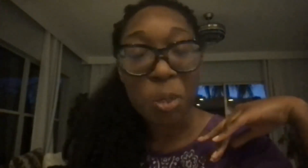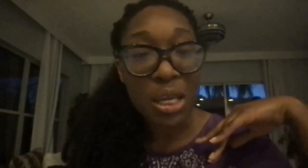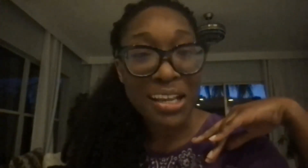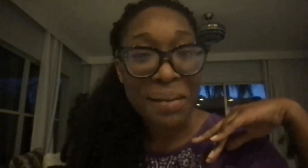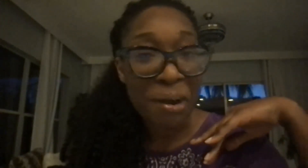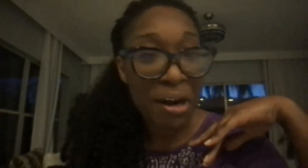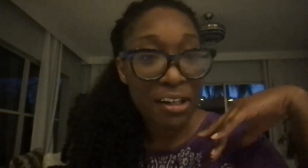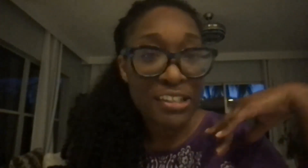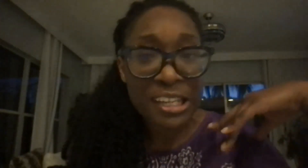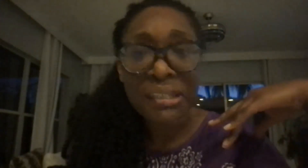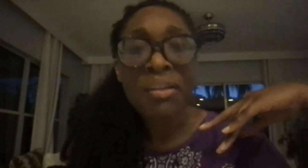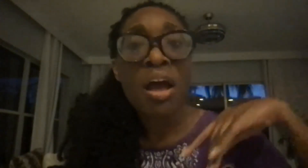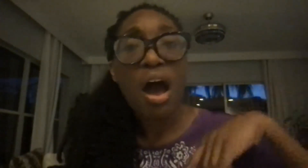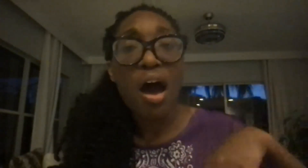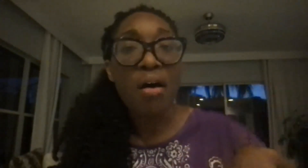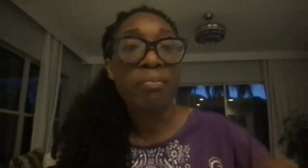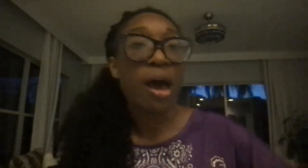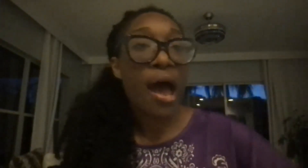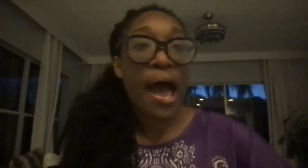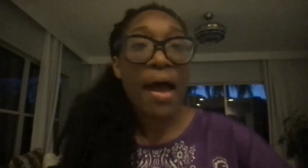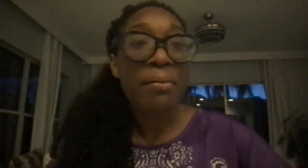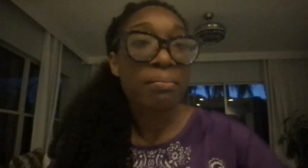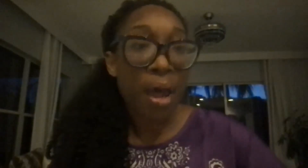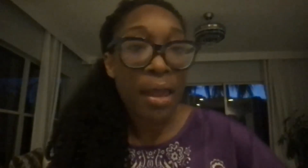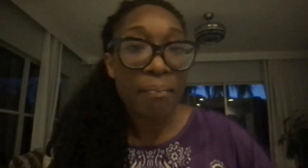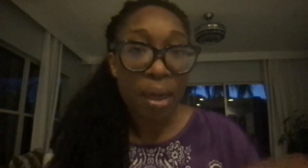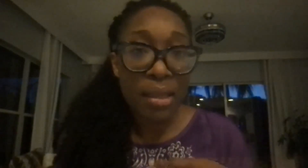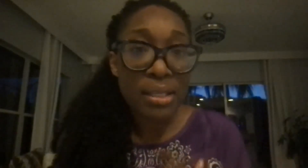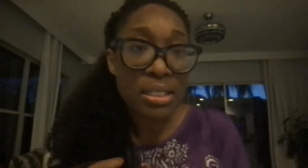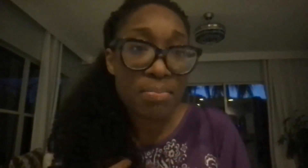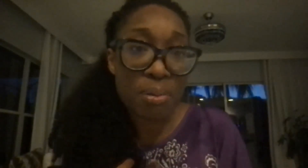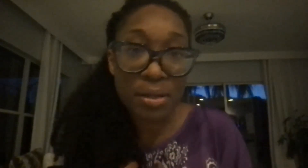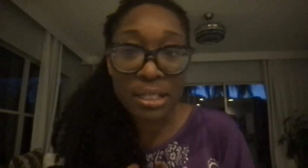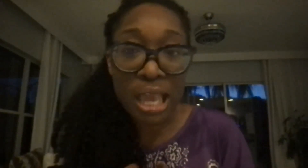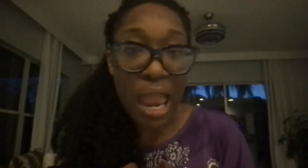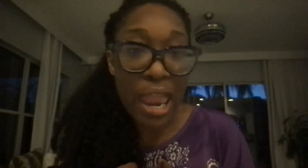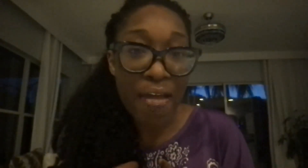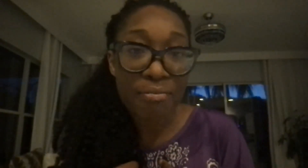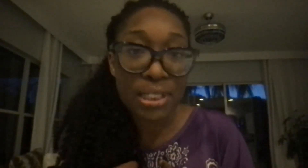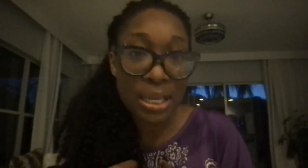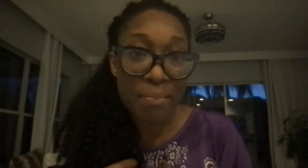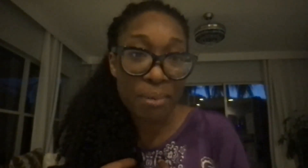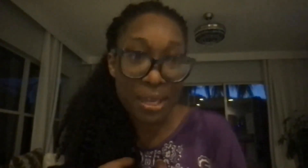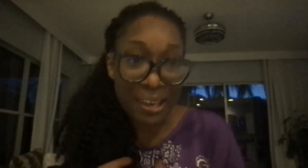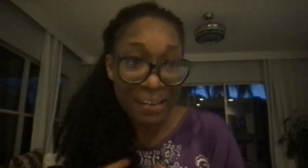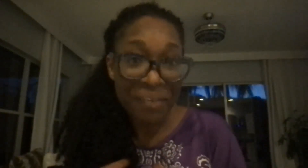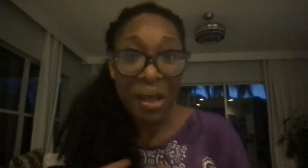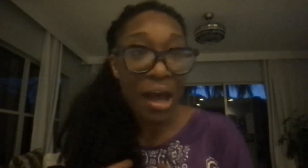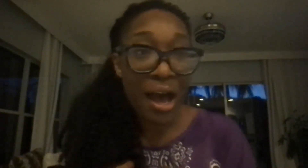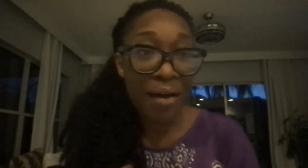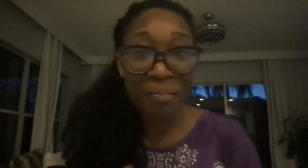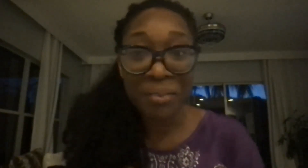I'm also trying to study for my C pack so I'm in the process...